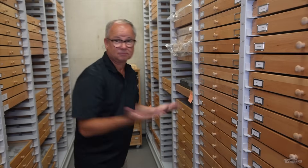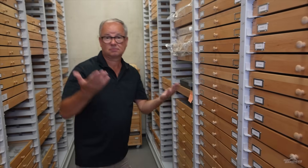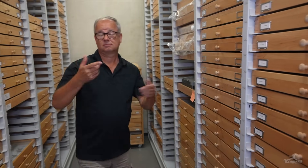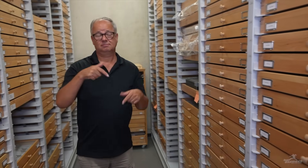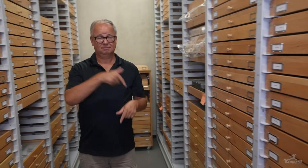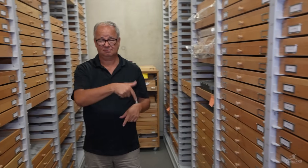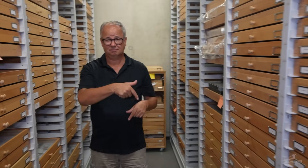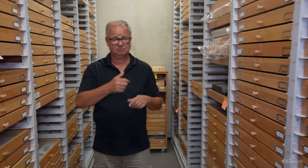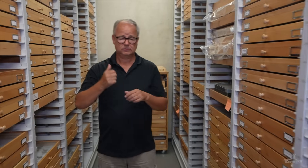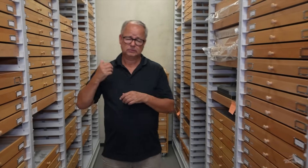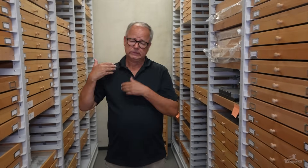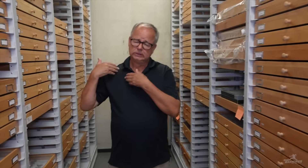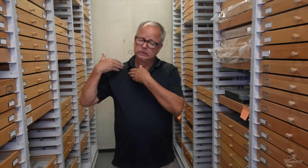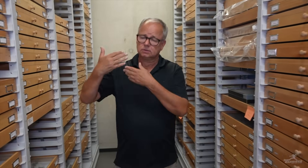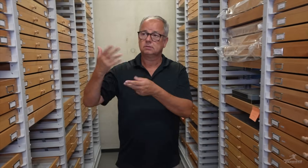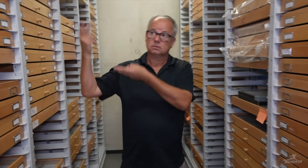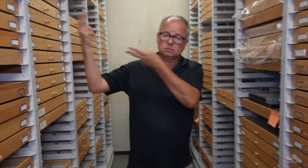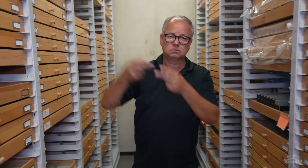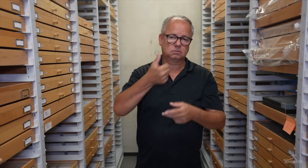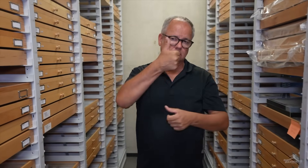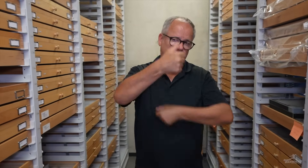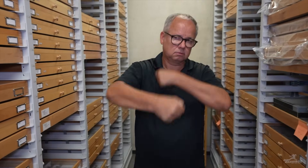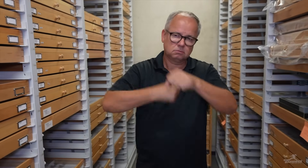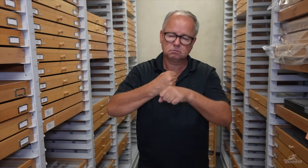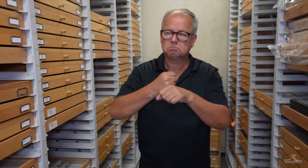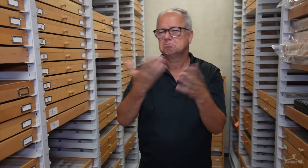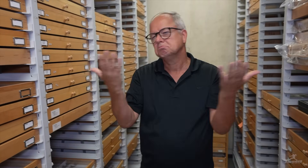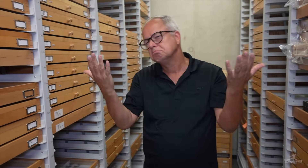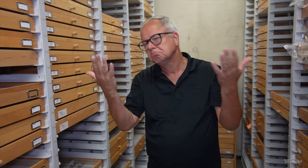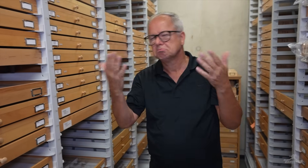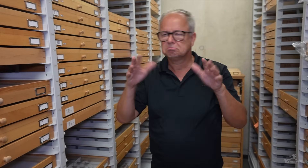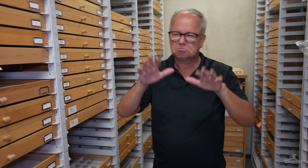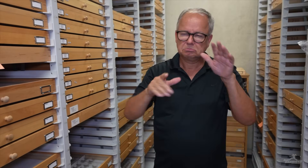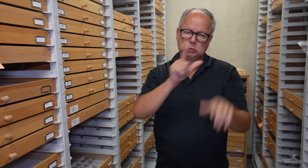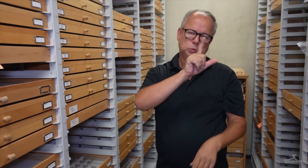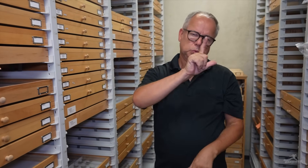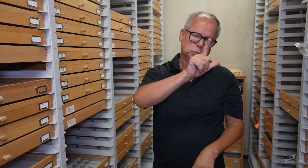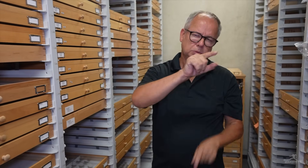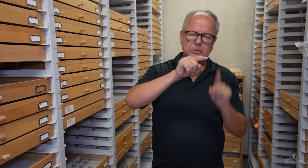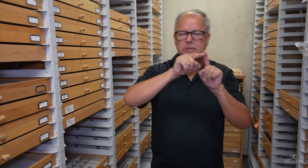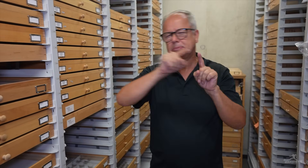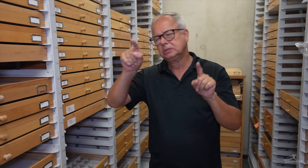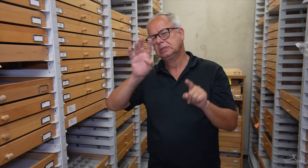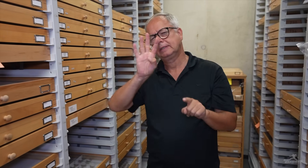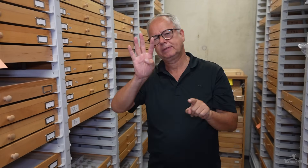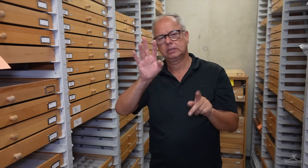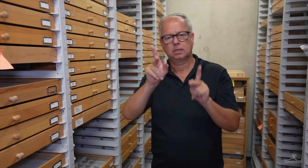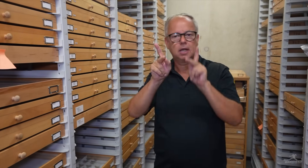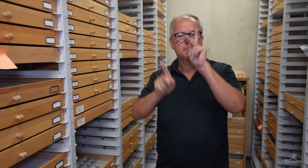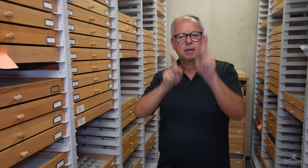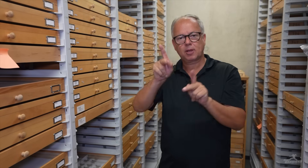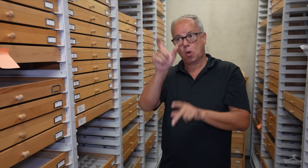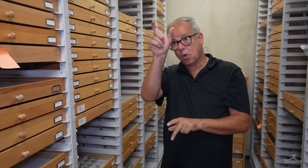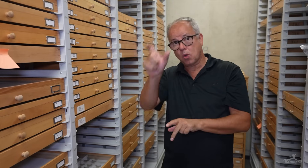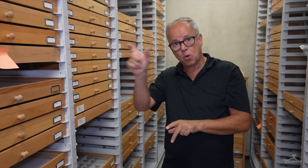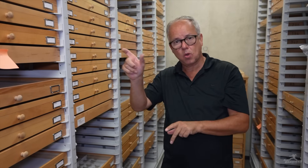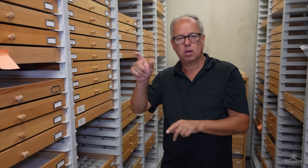Every year we’ll have one to four people